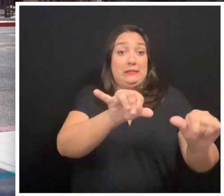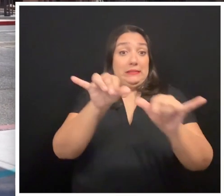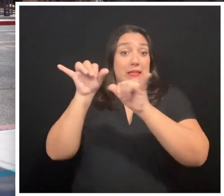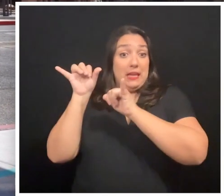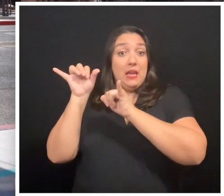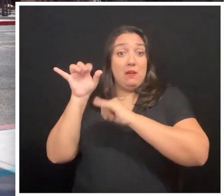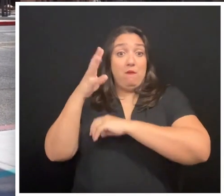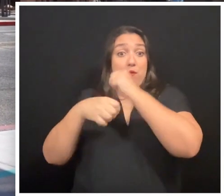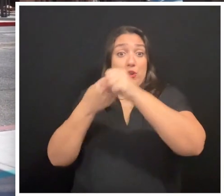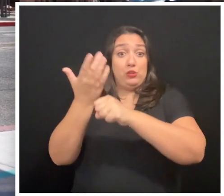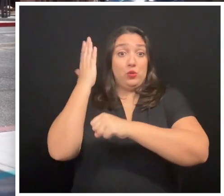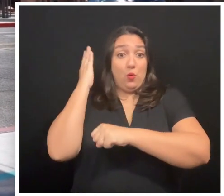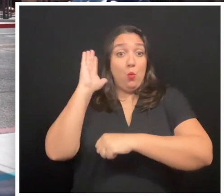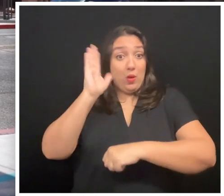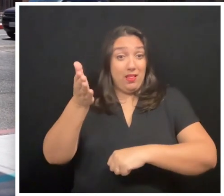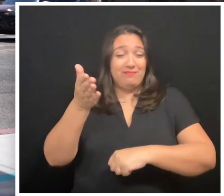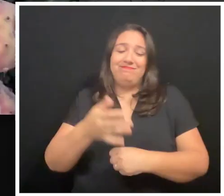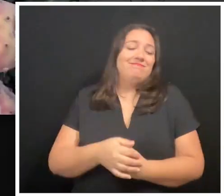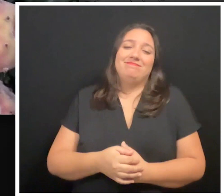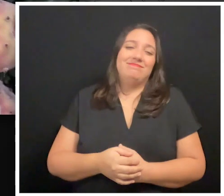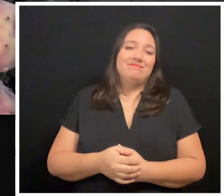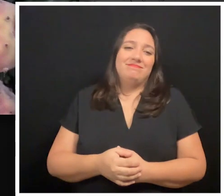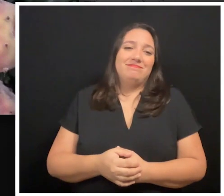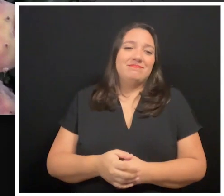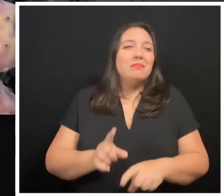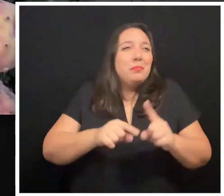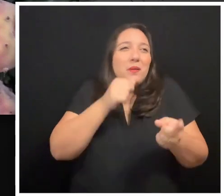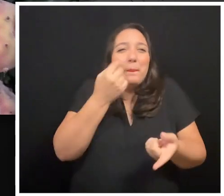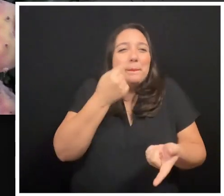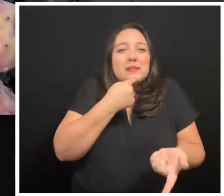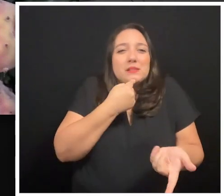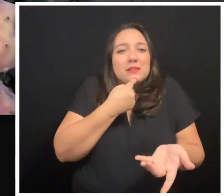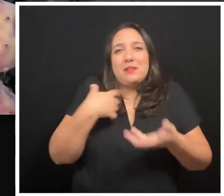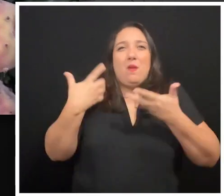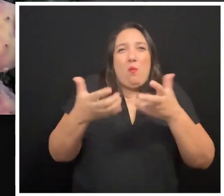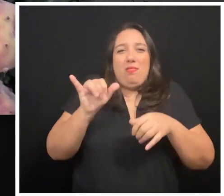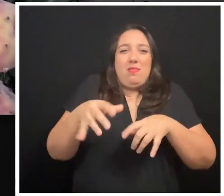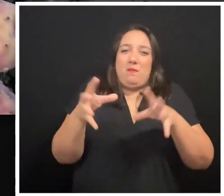what I was four years ago today, but also like I don't miss that I don't wanna be that anymore.